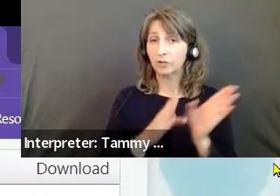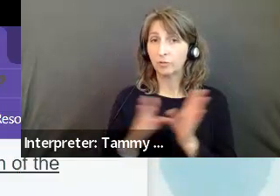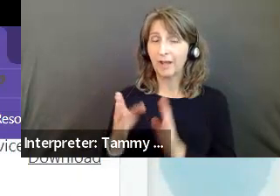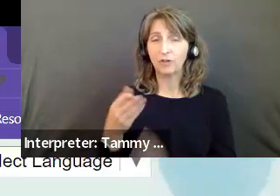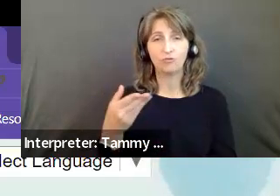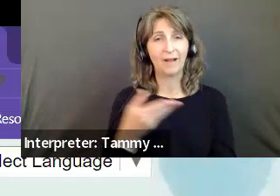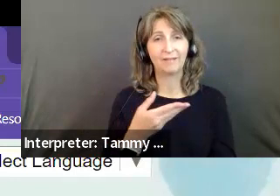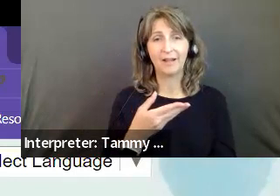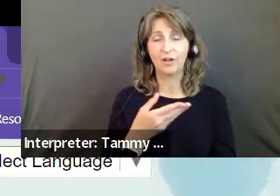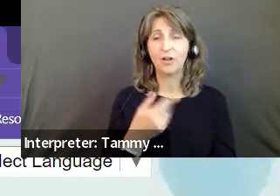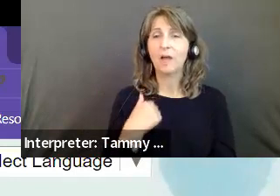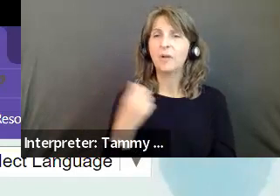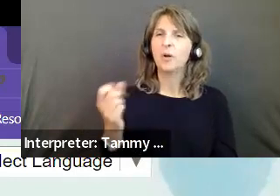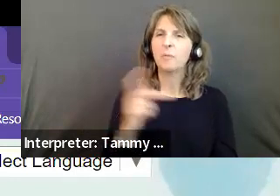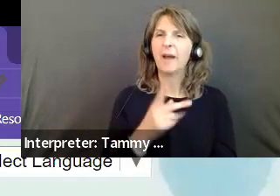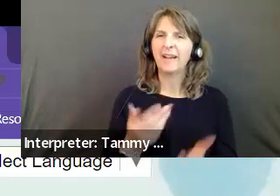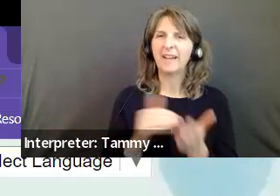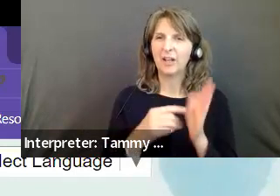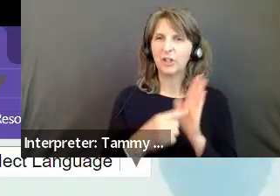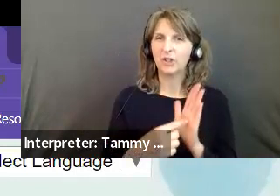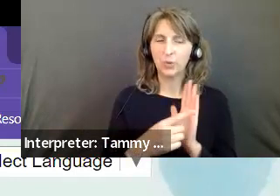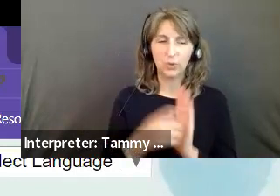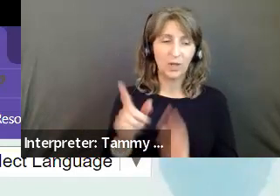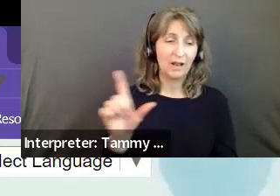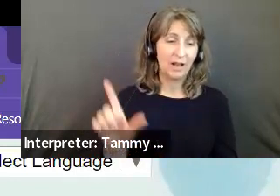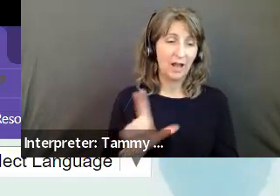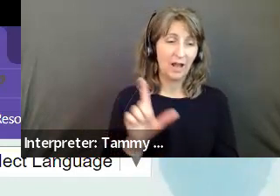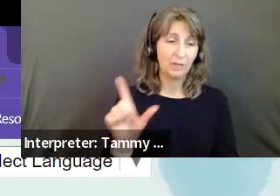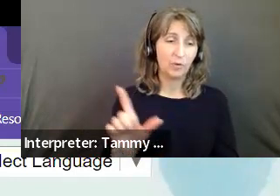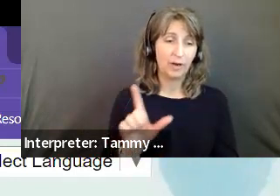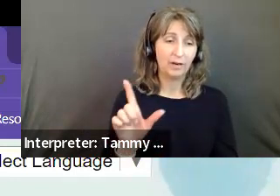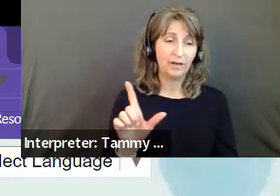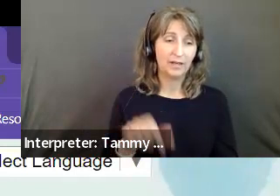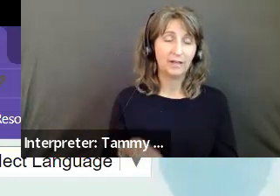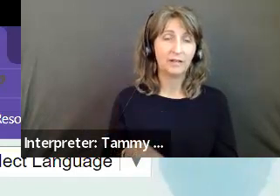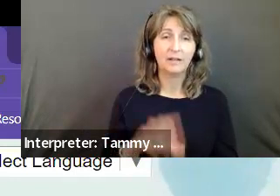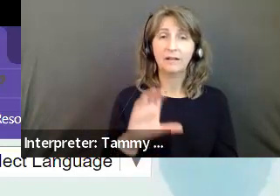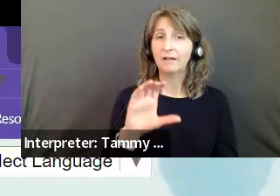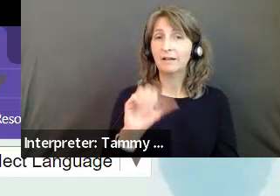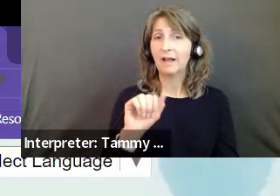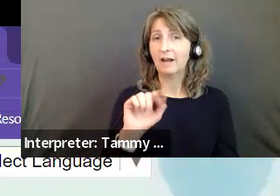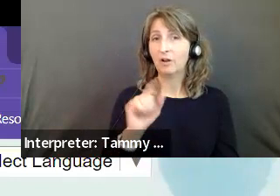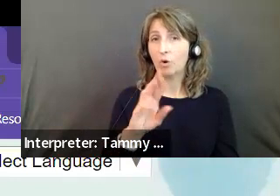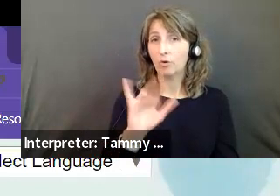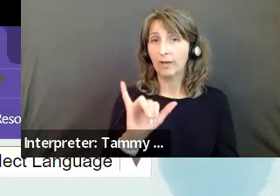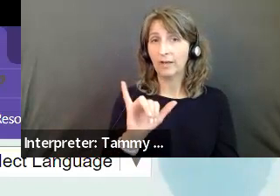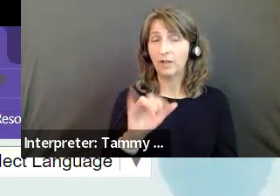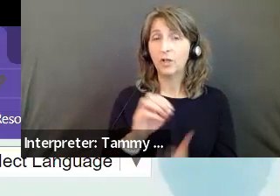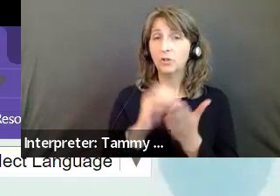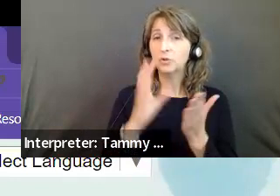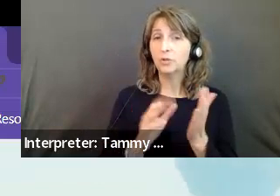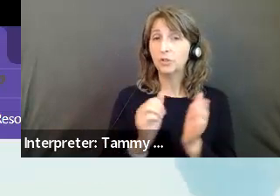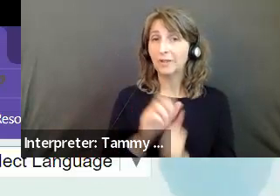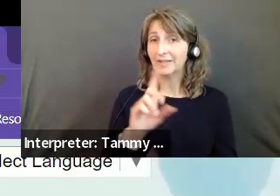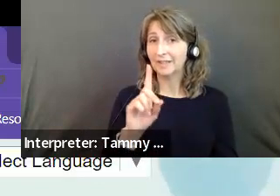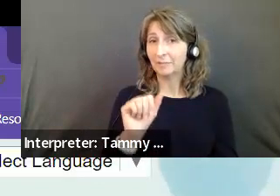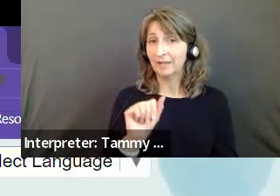So let me go back again just to show you that again, library. Category. Students with disabilities.